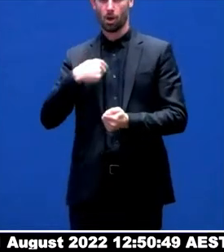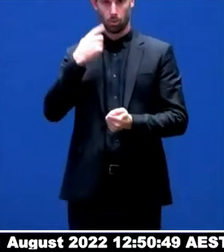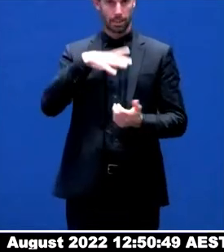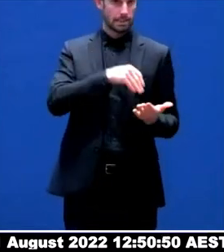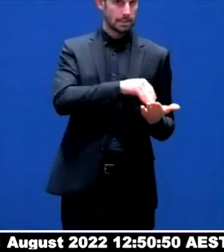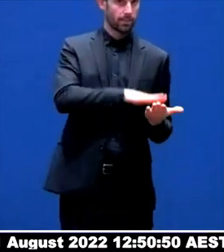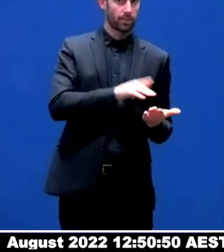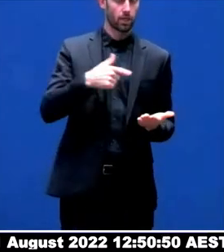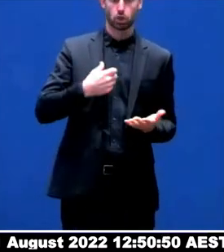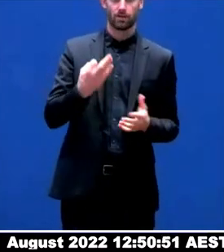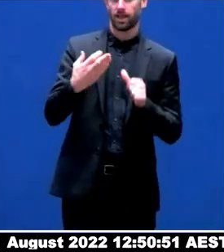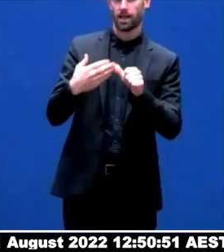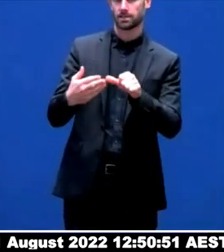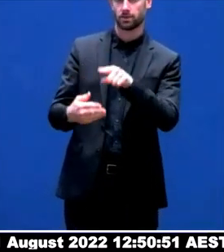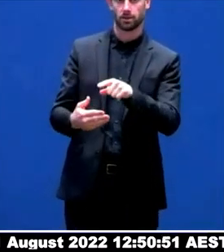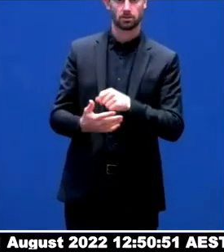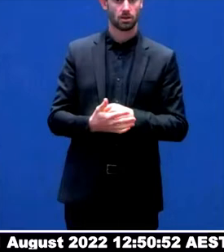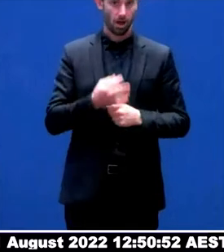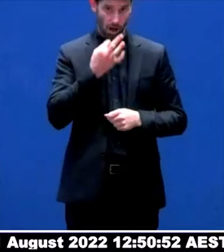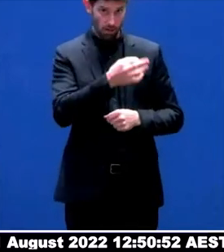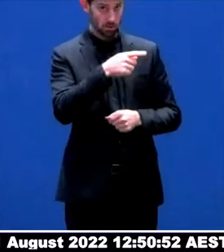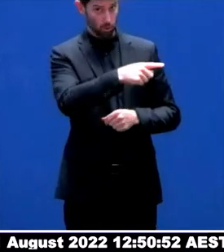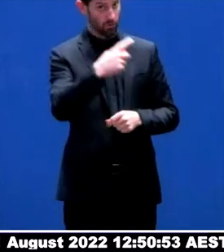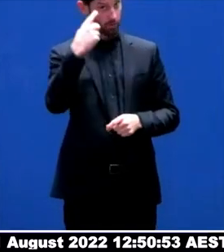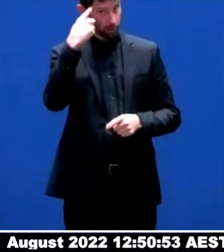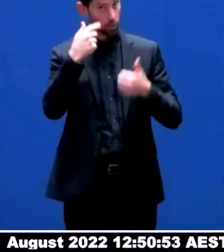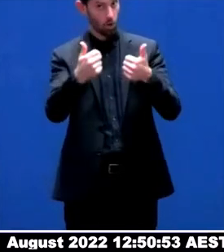Do you think it would be a good idea so that people don't have to go to